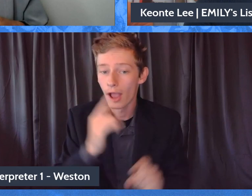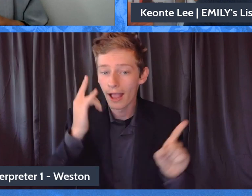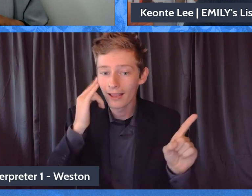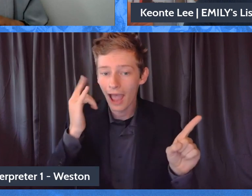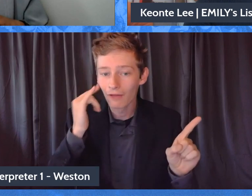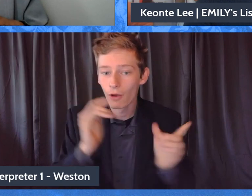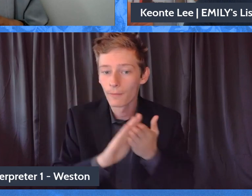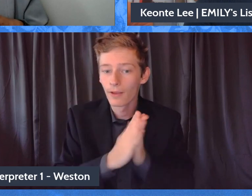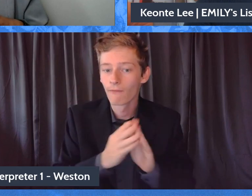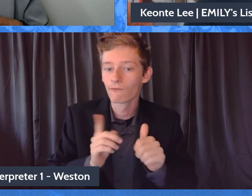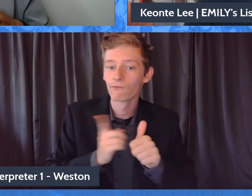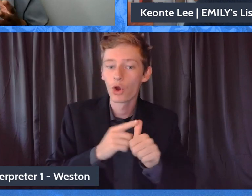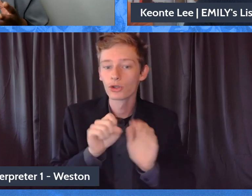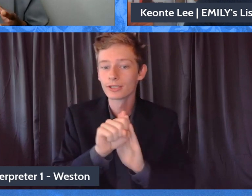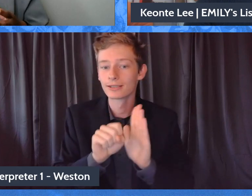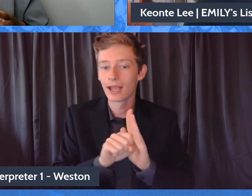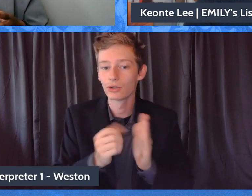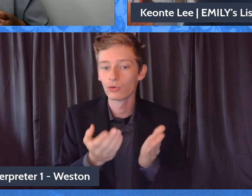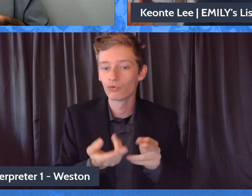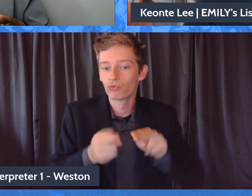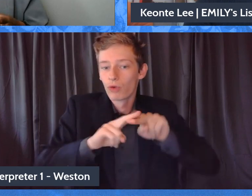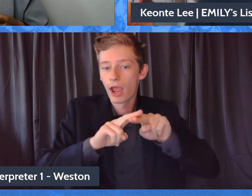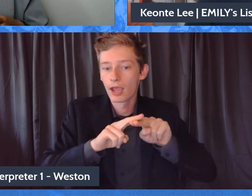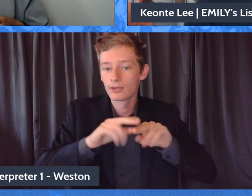to raise the minimum wage to $15 an hour.